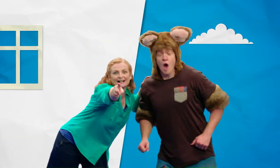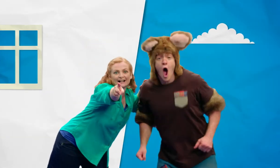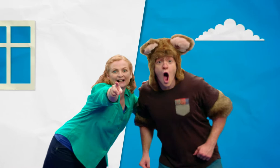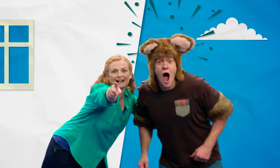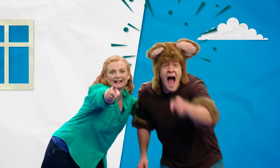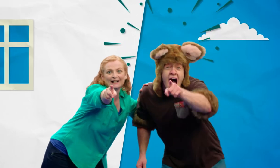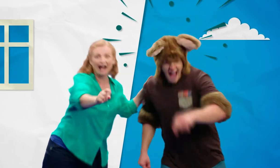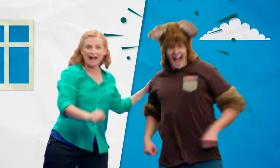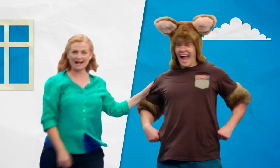Look!